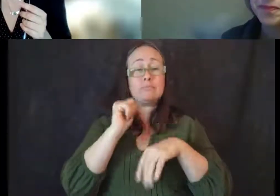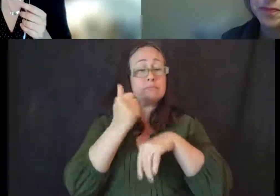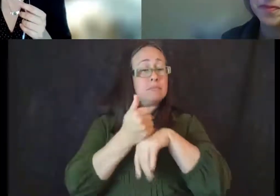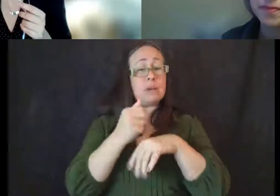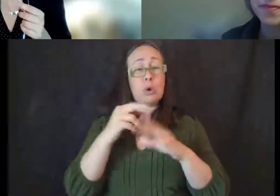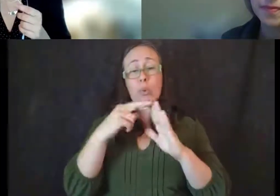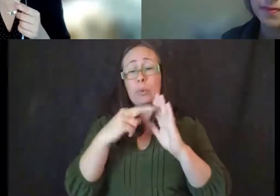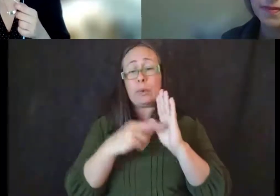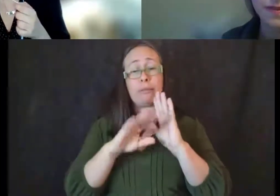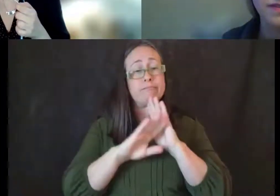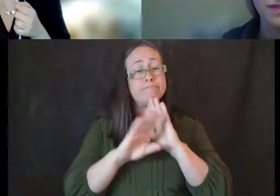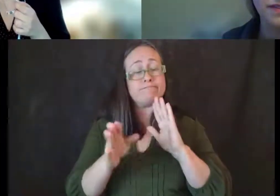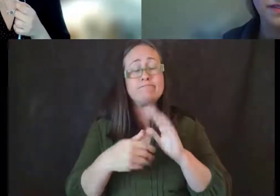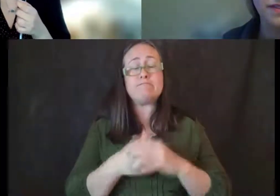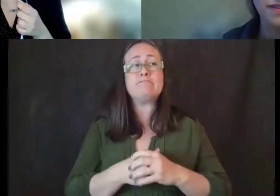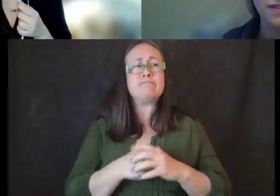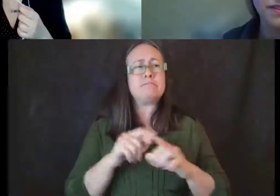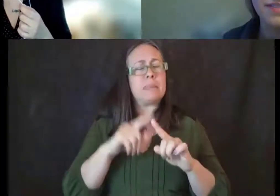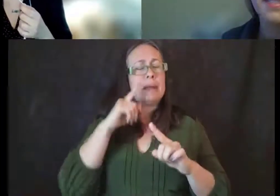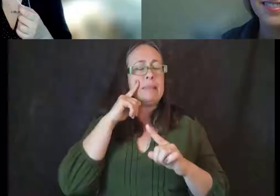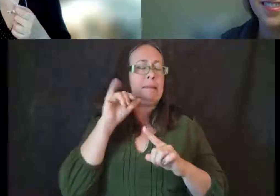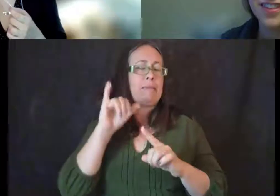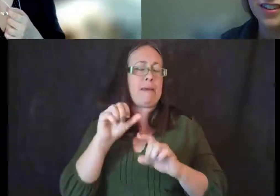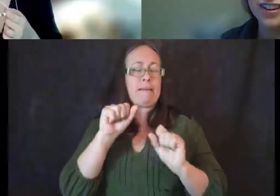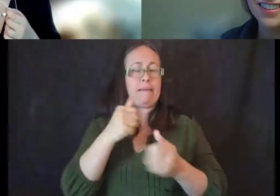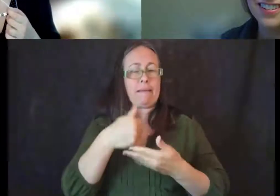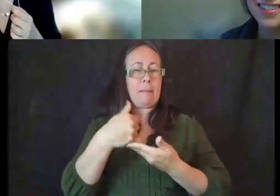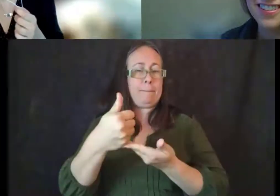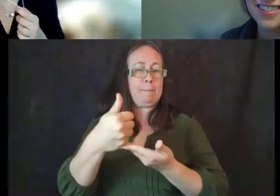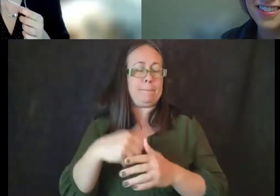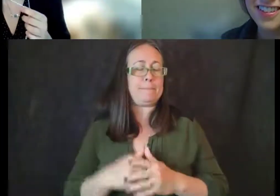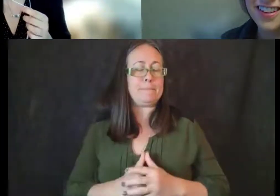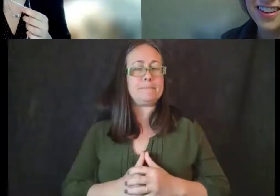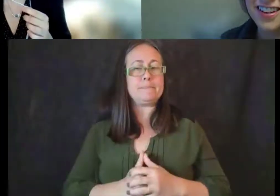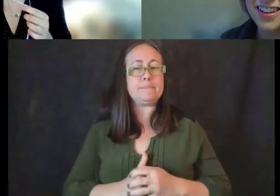but I think that can be helpful. Elyse Sullivan: Great.